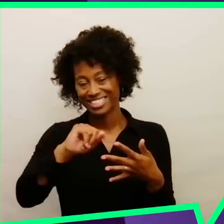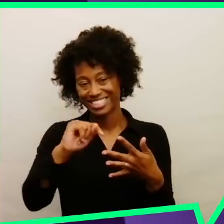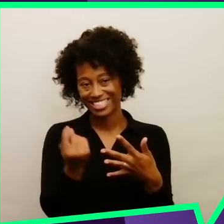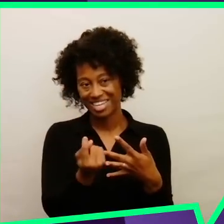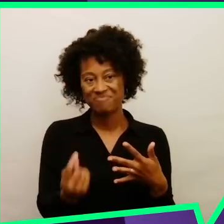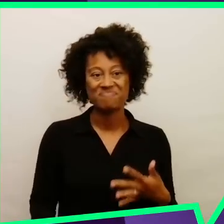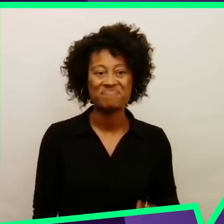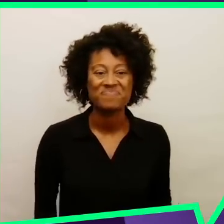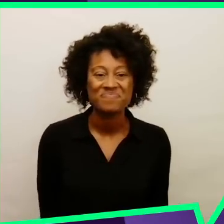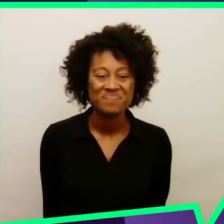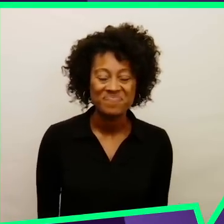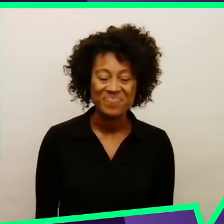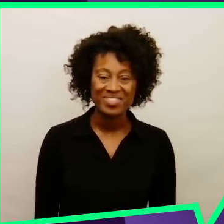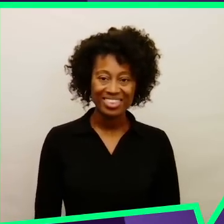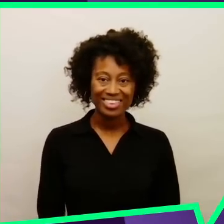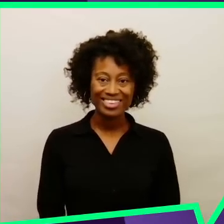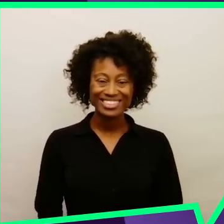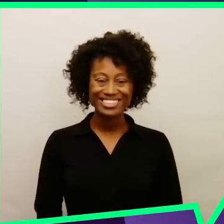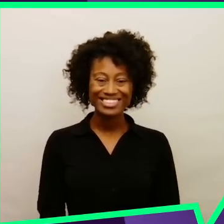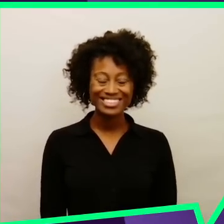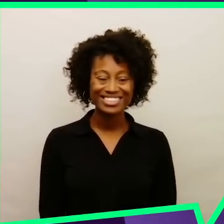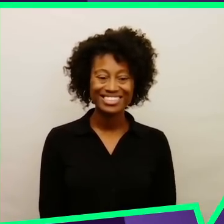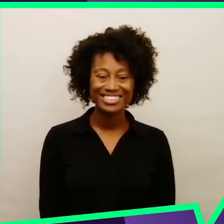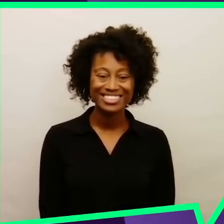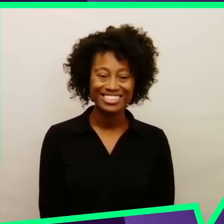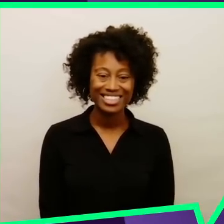[ENGINES ROARING]